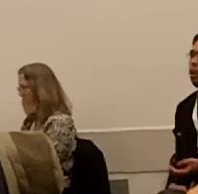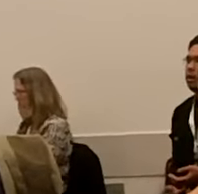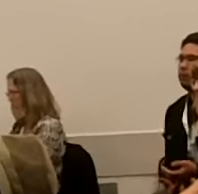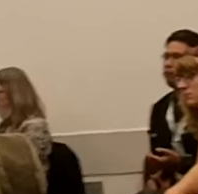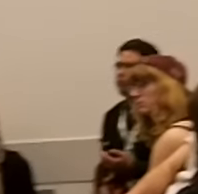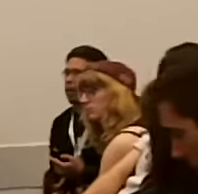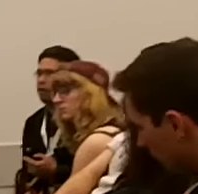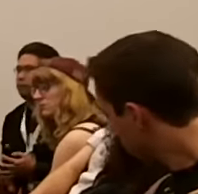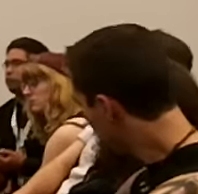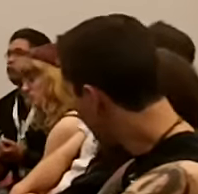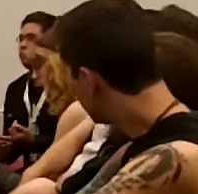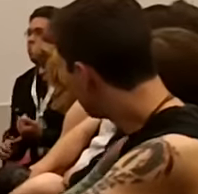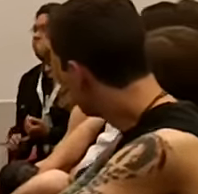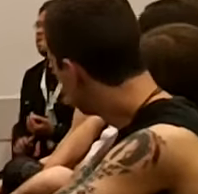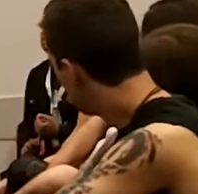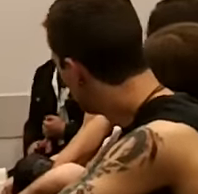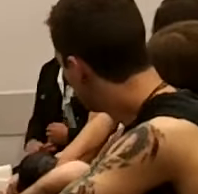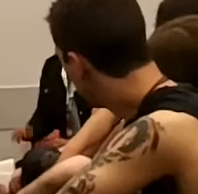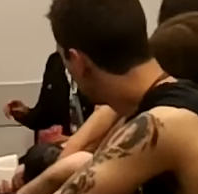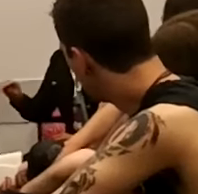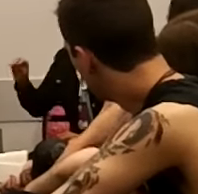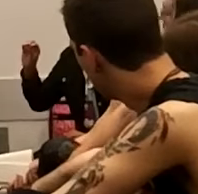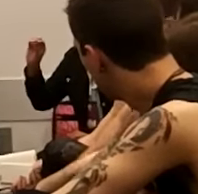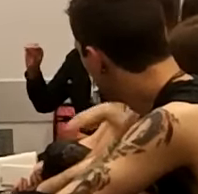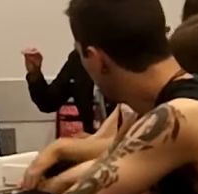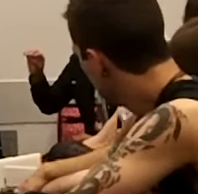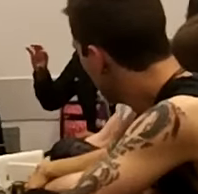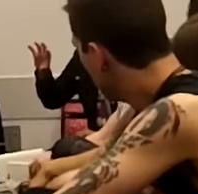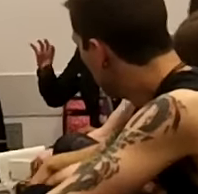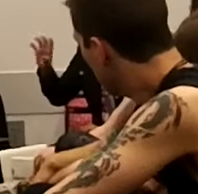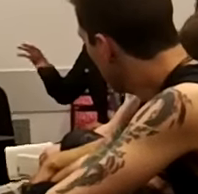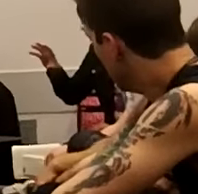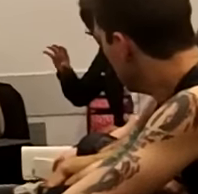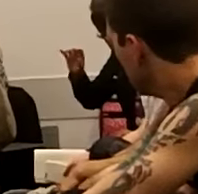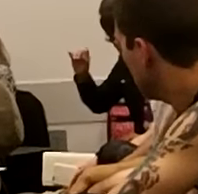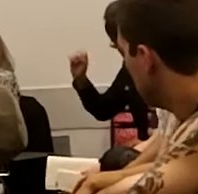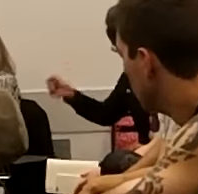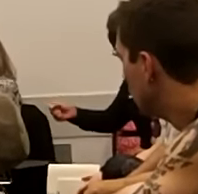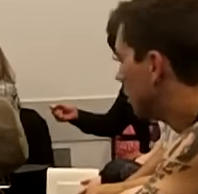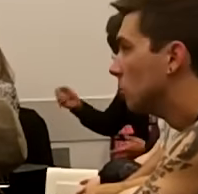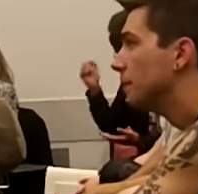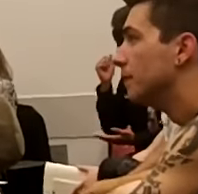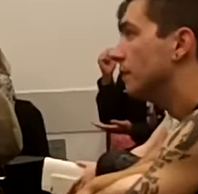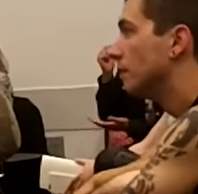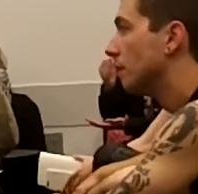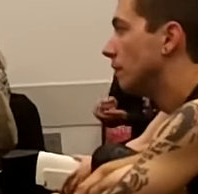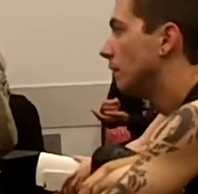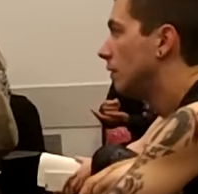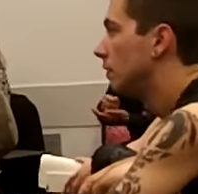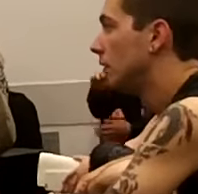One for Rev, or two for Rev. Does Rev make you do it? Do they caption the sound effects, like if the door bangs,